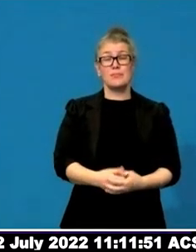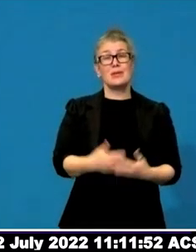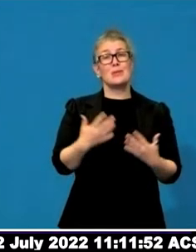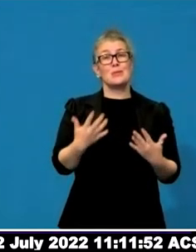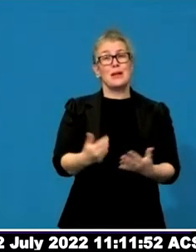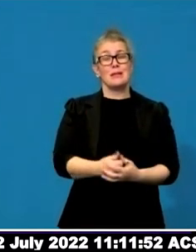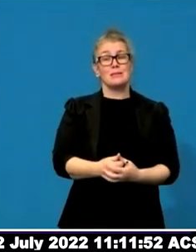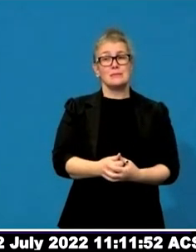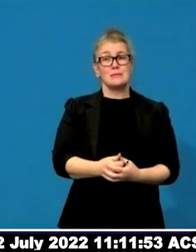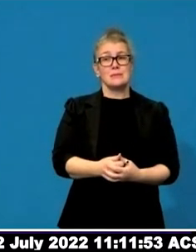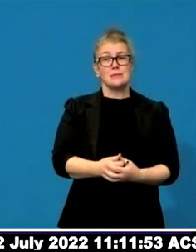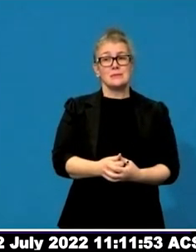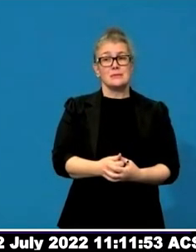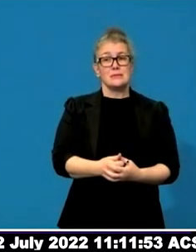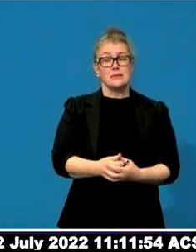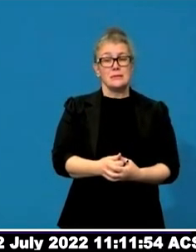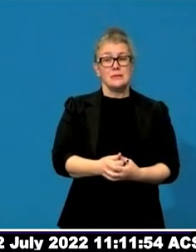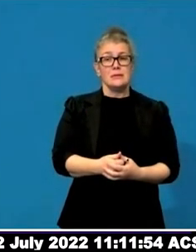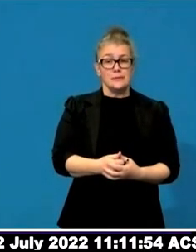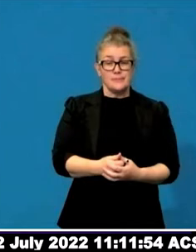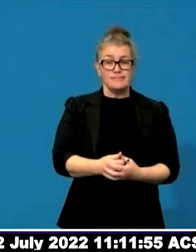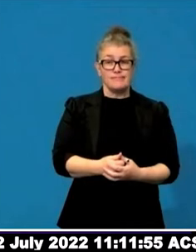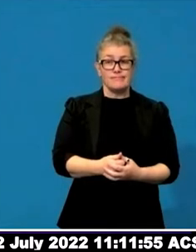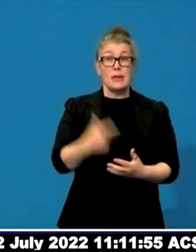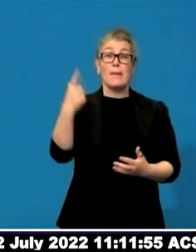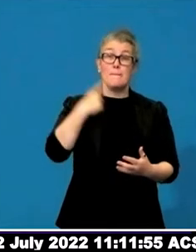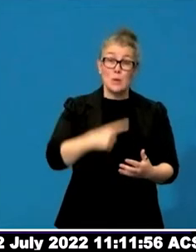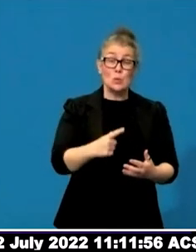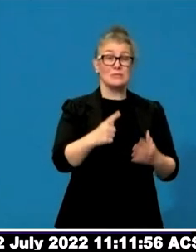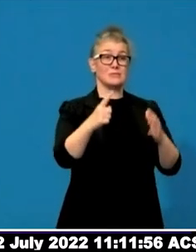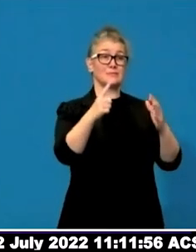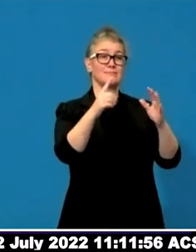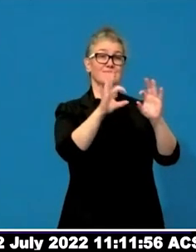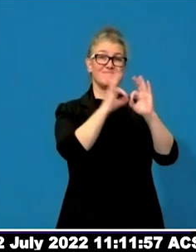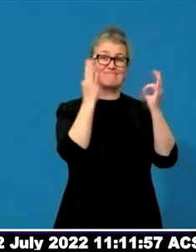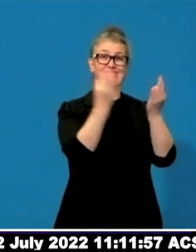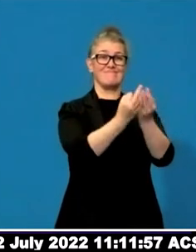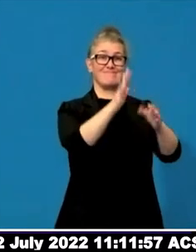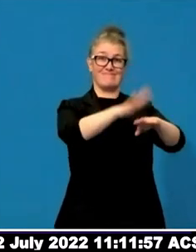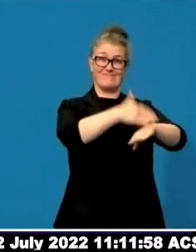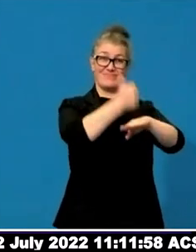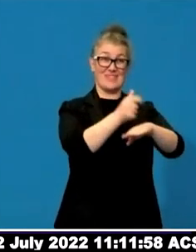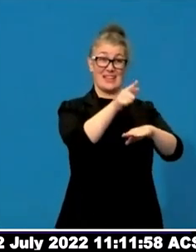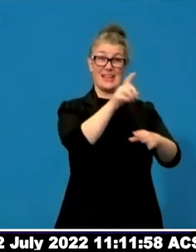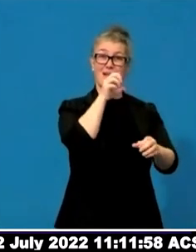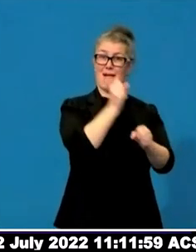about the bureaucratic nature of the organism that we have created in that,